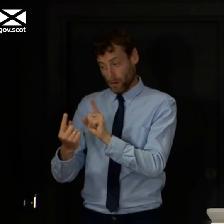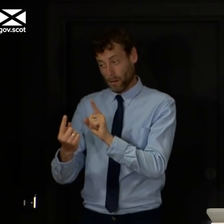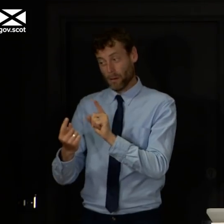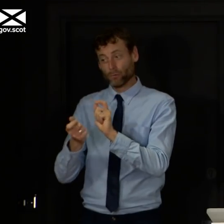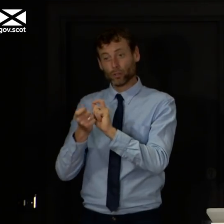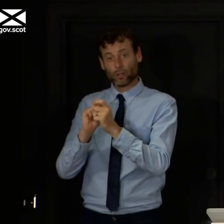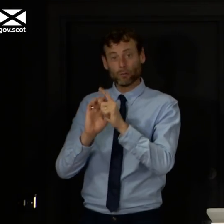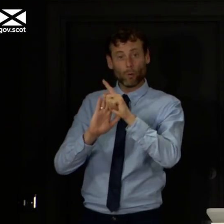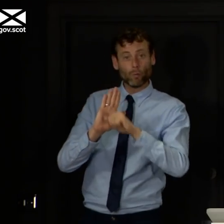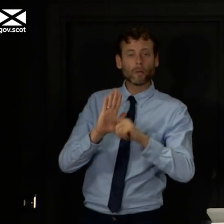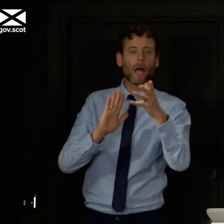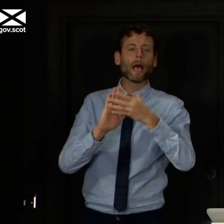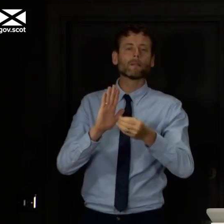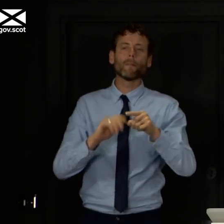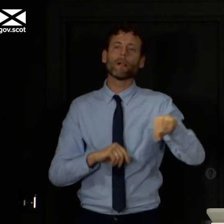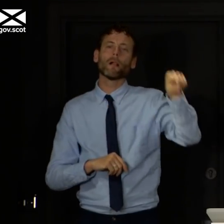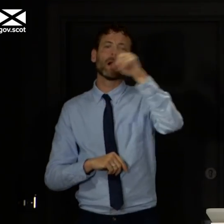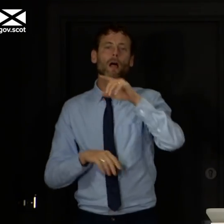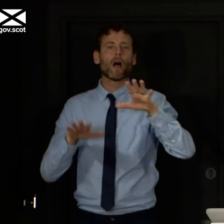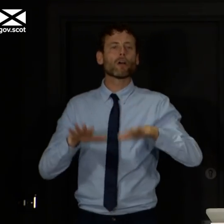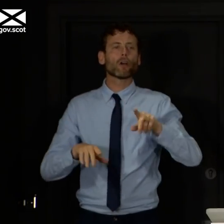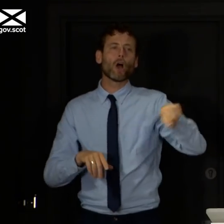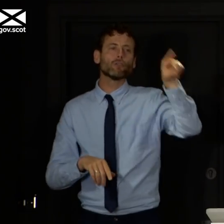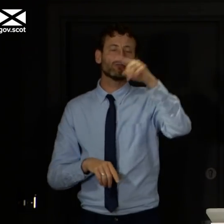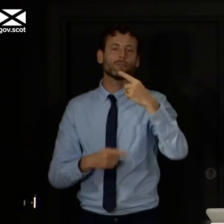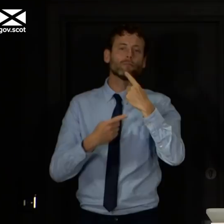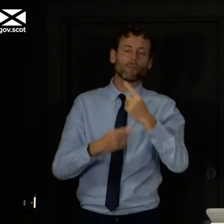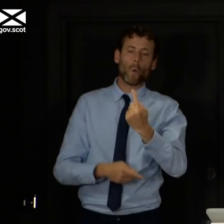of the countries that follow a one metre or one and a half metre rule will have much,